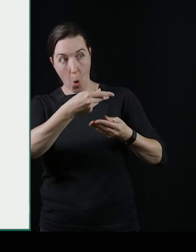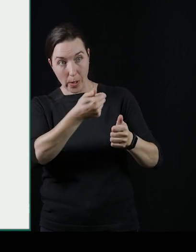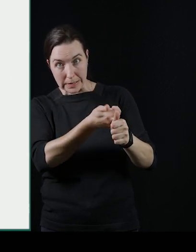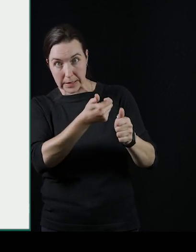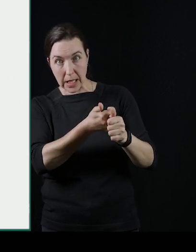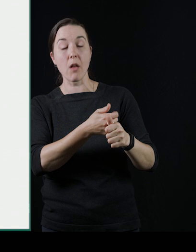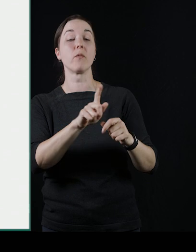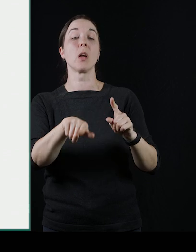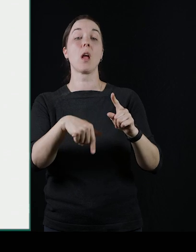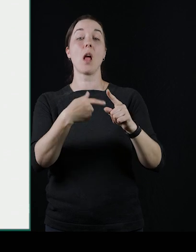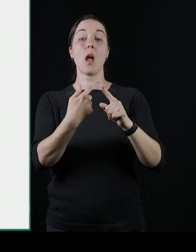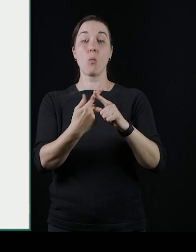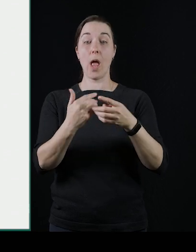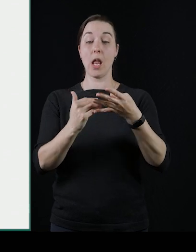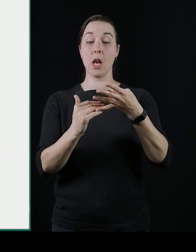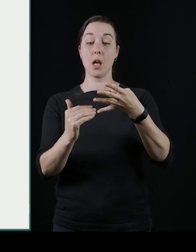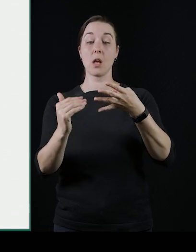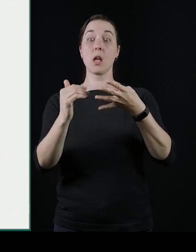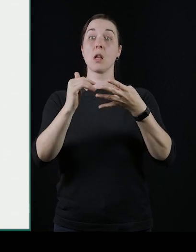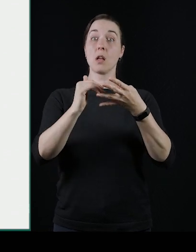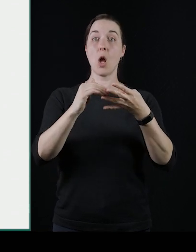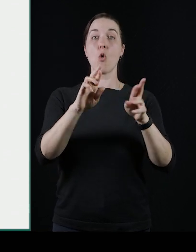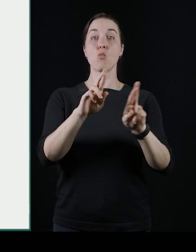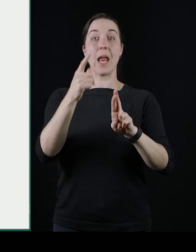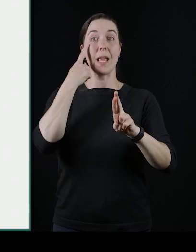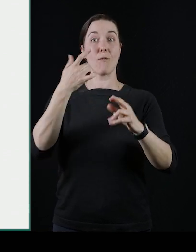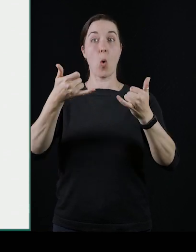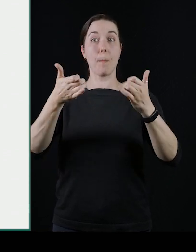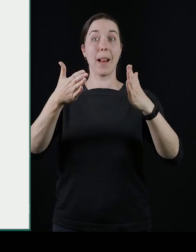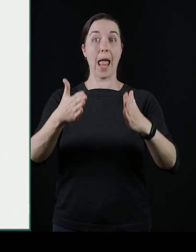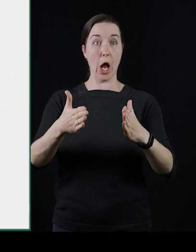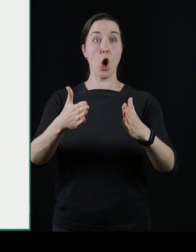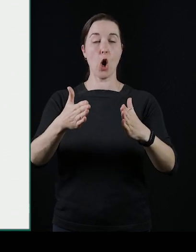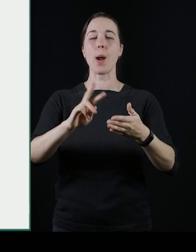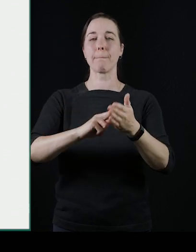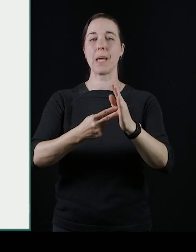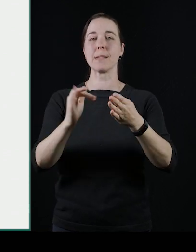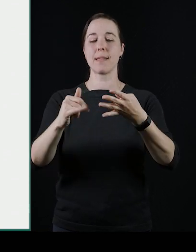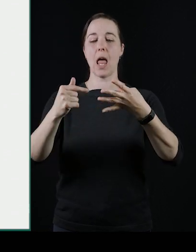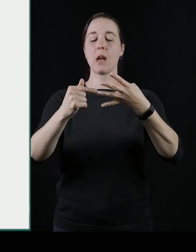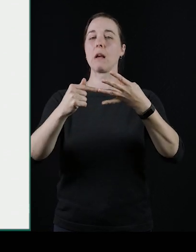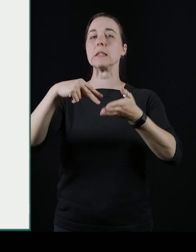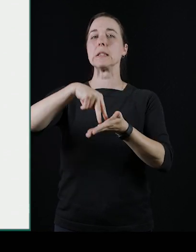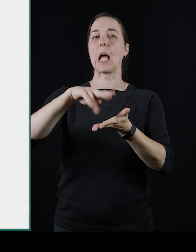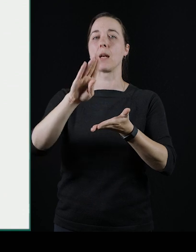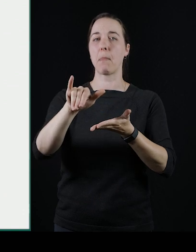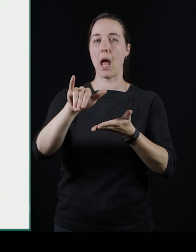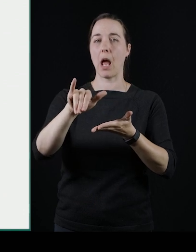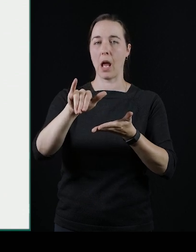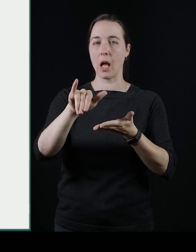And when your game server calls, the ready for player methods, we arrive into the standing body state, right?